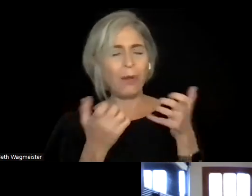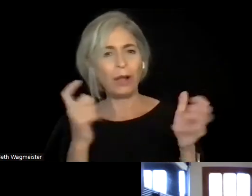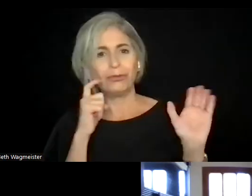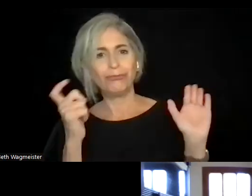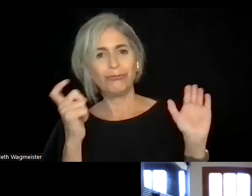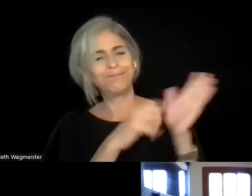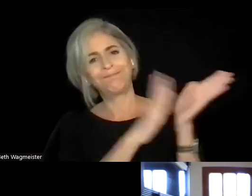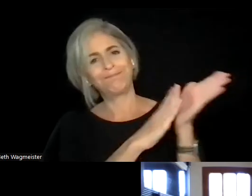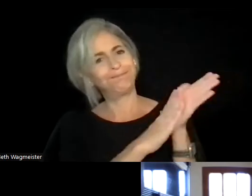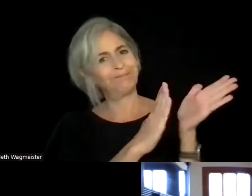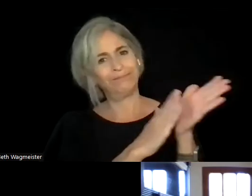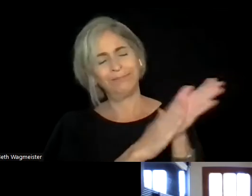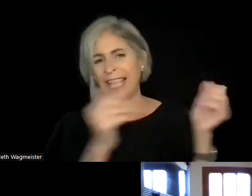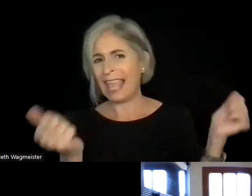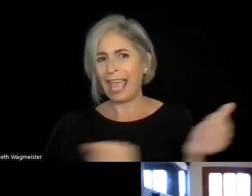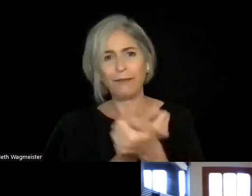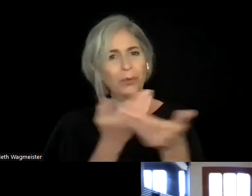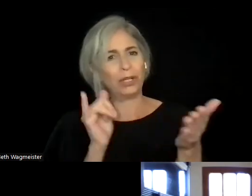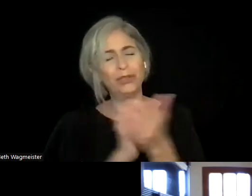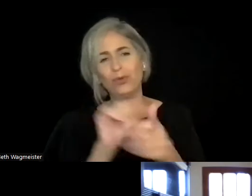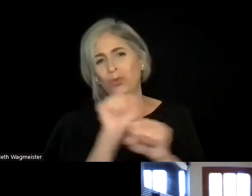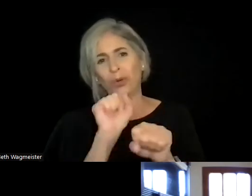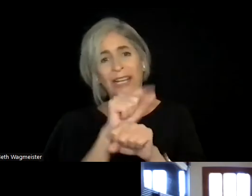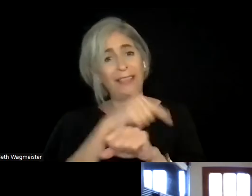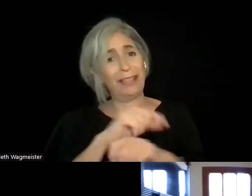translated into practice and to see the benefits for everyone